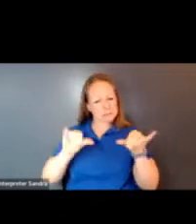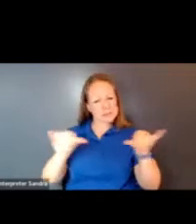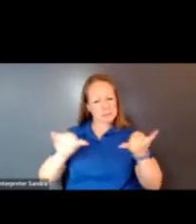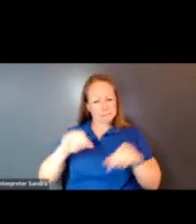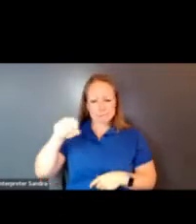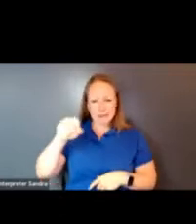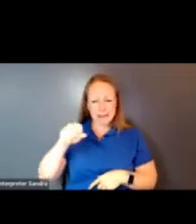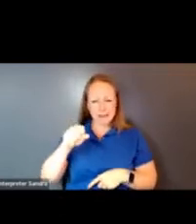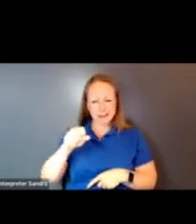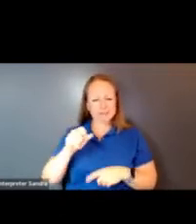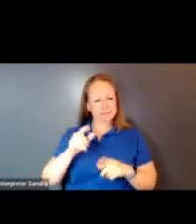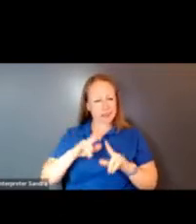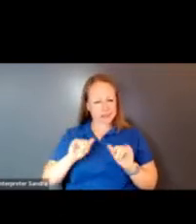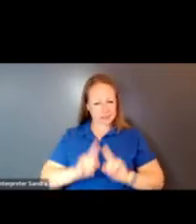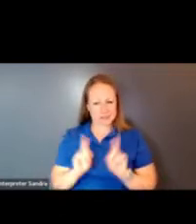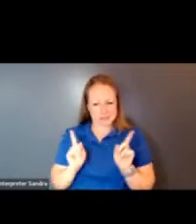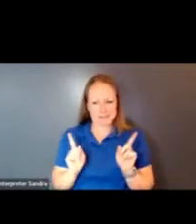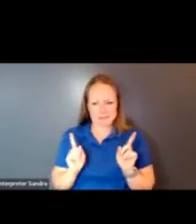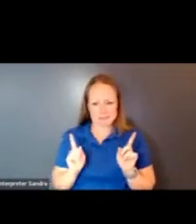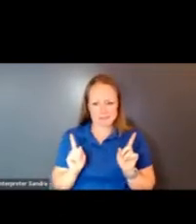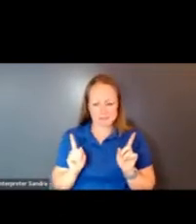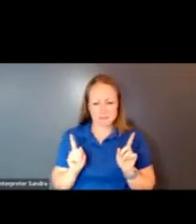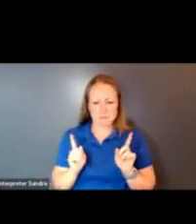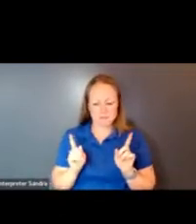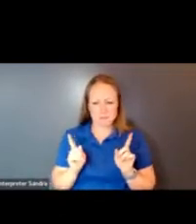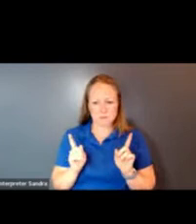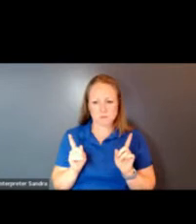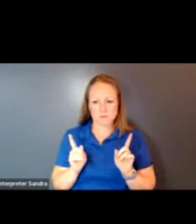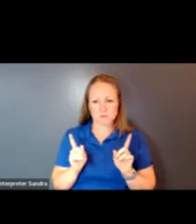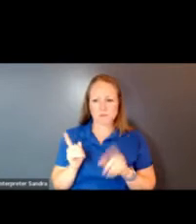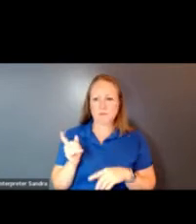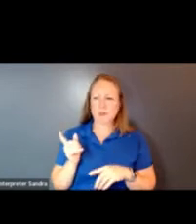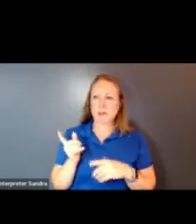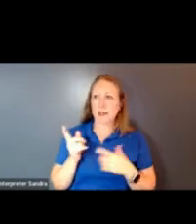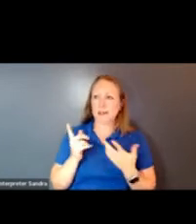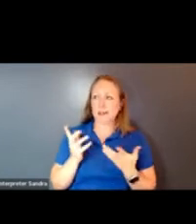different in terms of how they